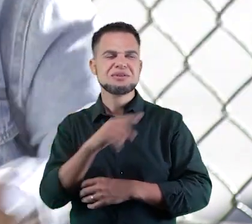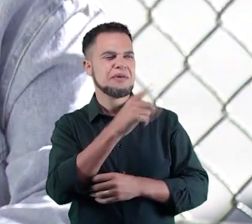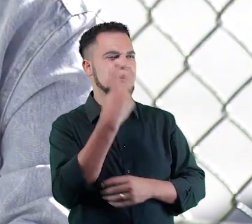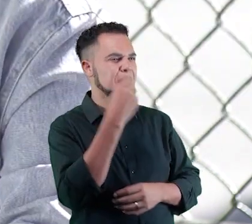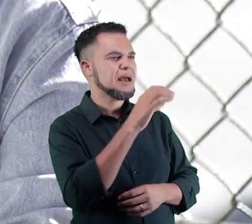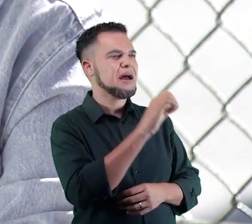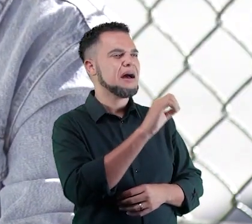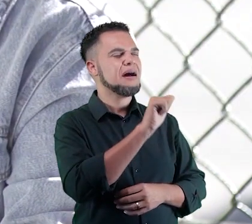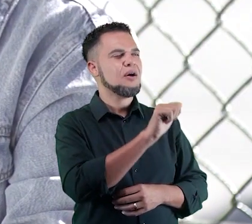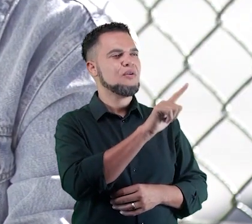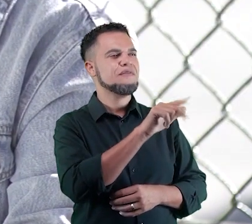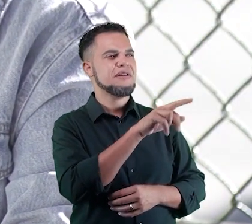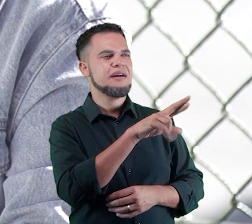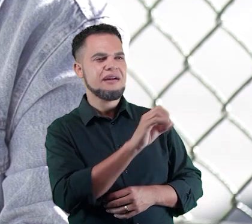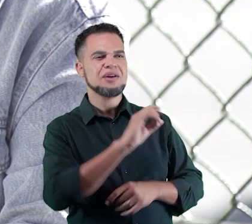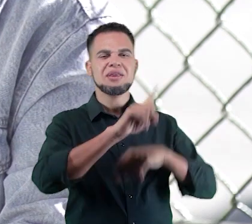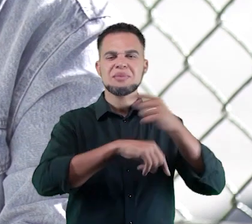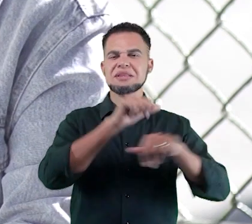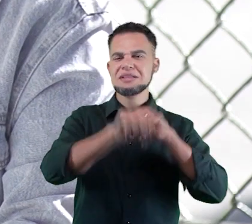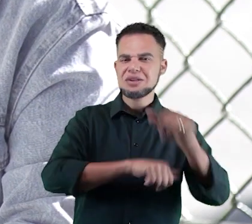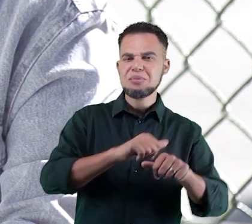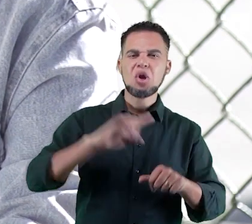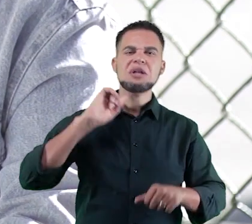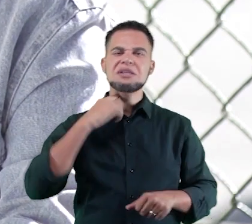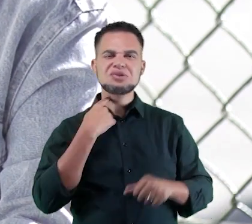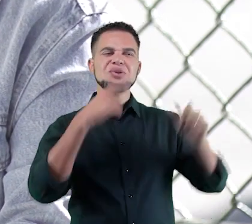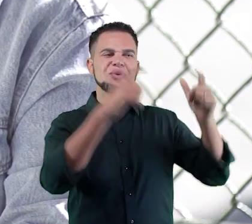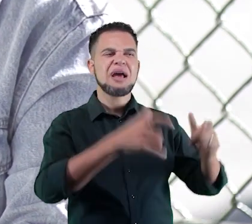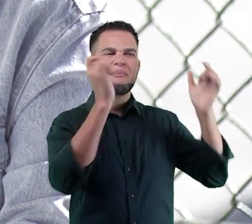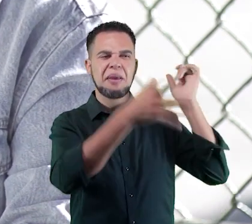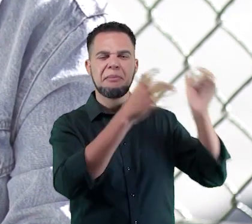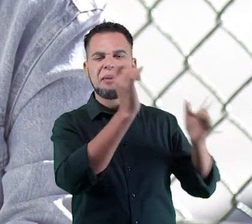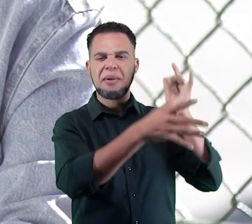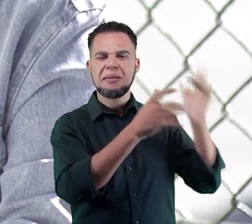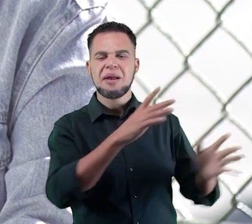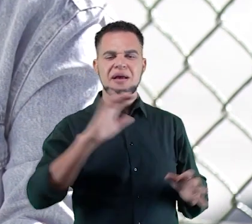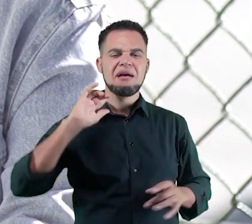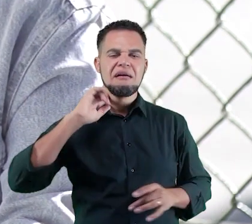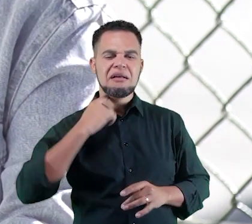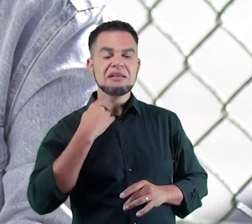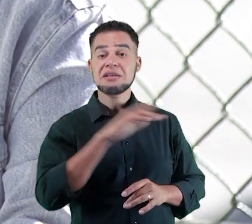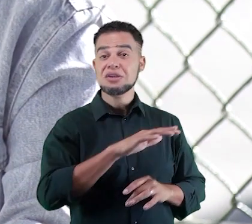Over there, there was the Paiol Velho region, and it became the garbage dump, that they talk about, the garbage dump.